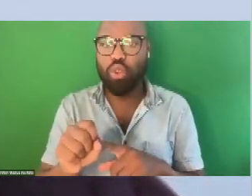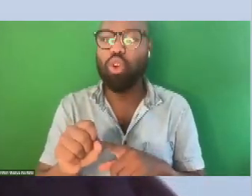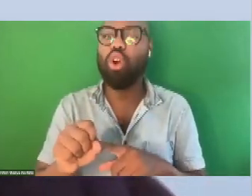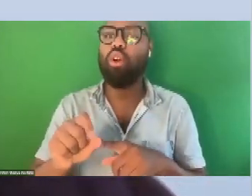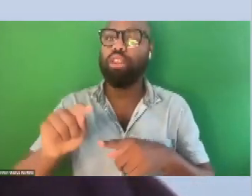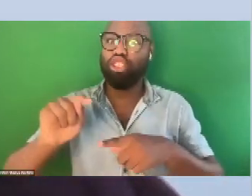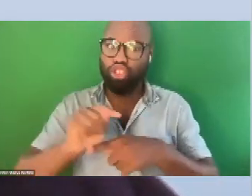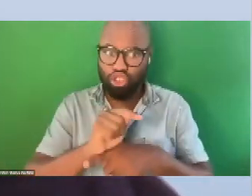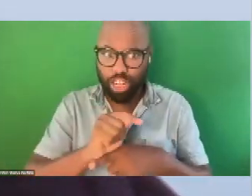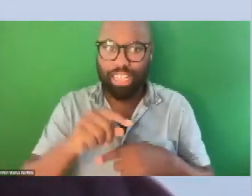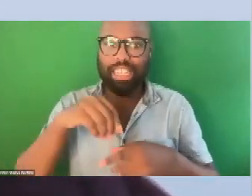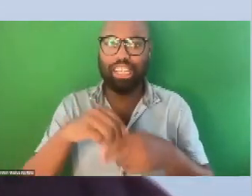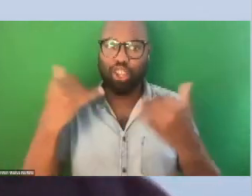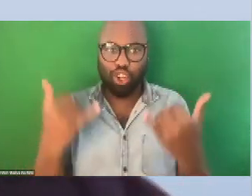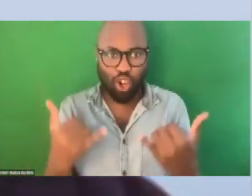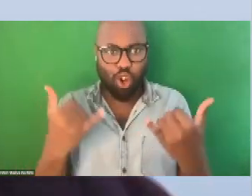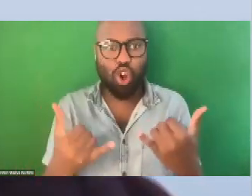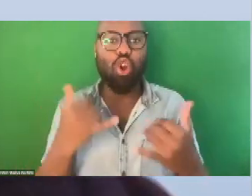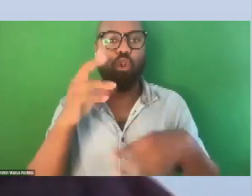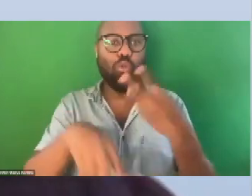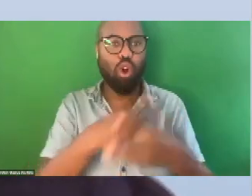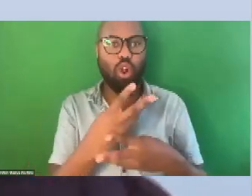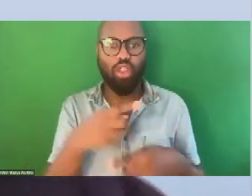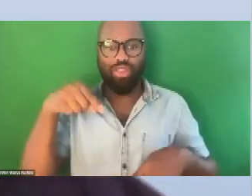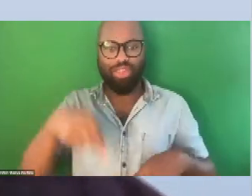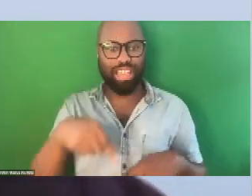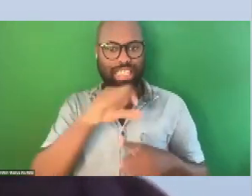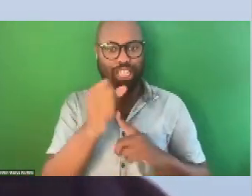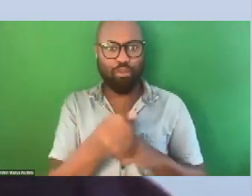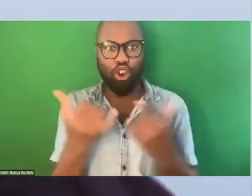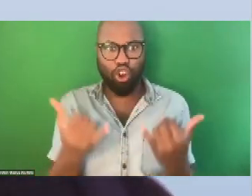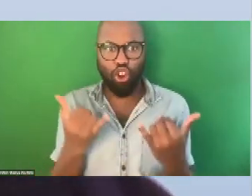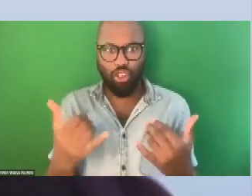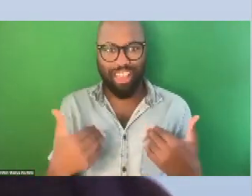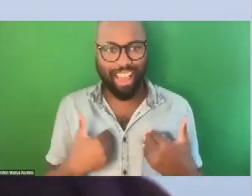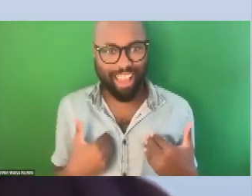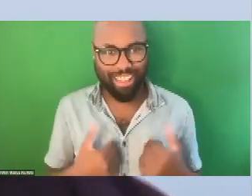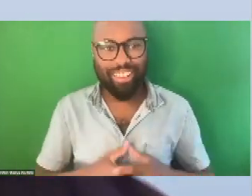in the situation we have right now. And we're in a current world